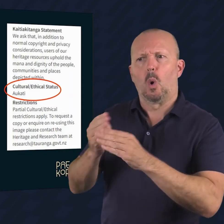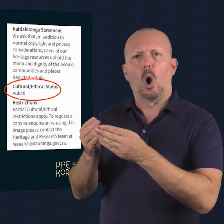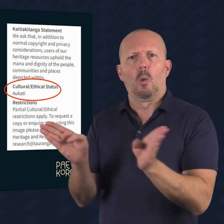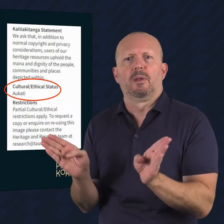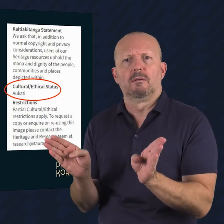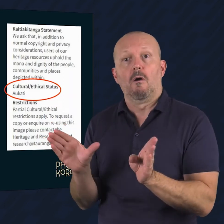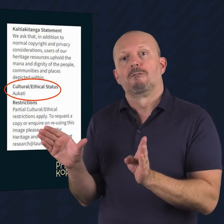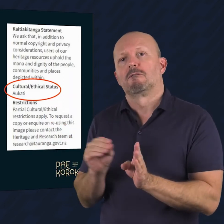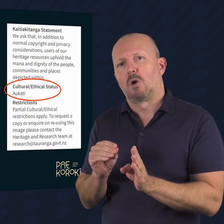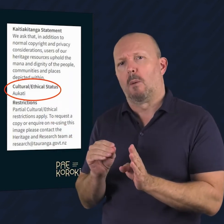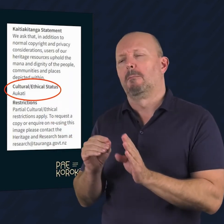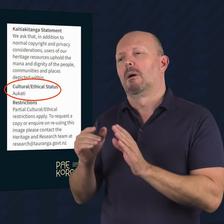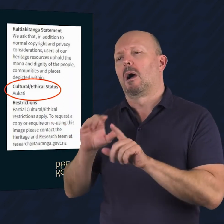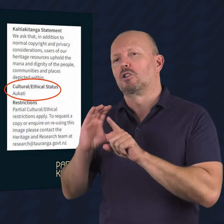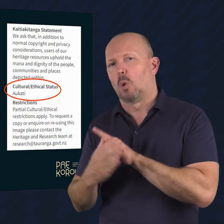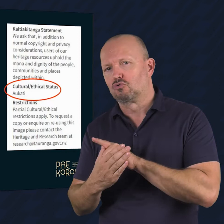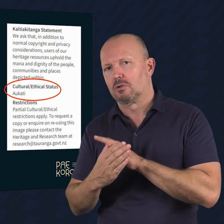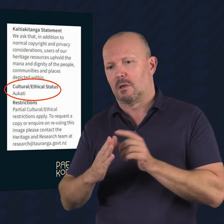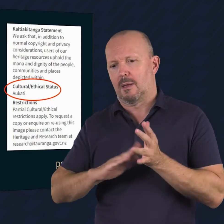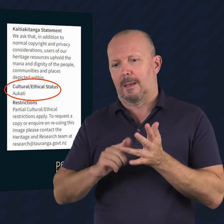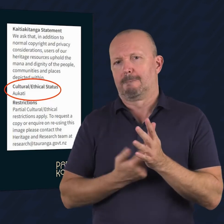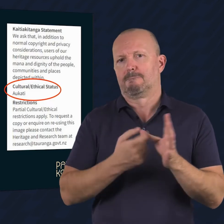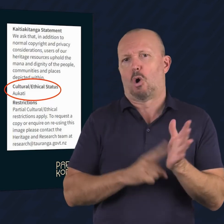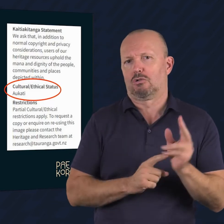from a cultural or moral perspective, as opposed to legal.